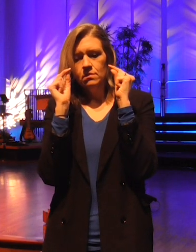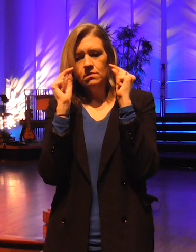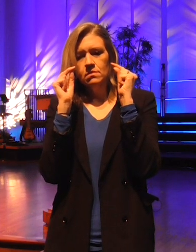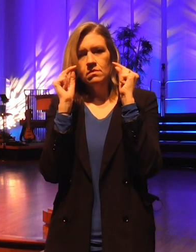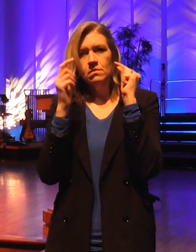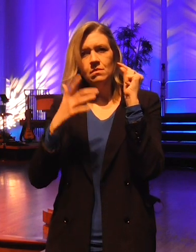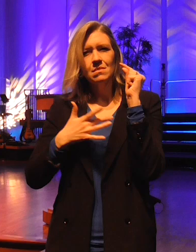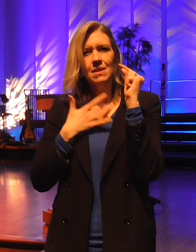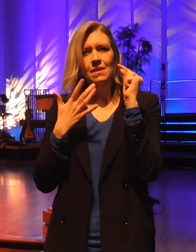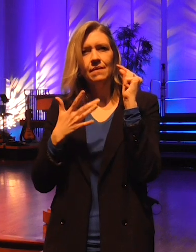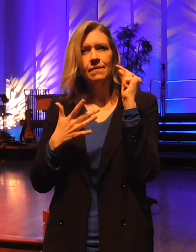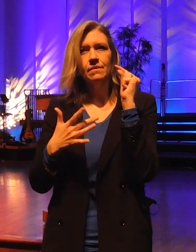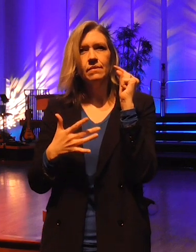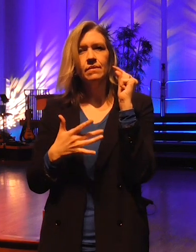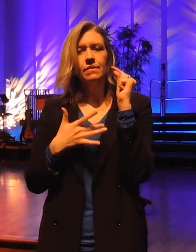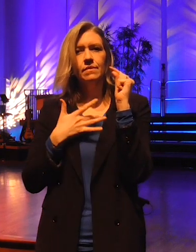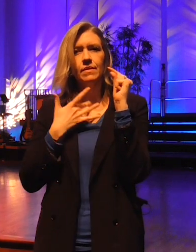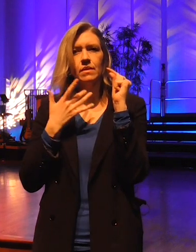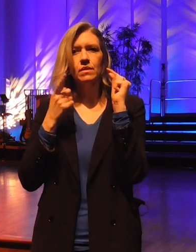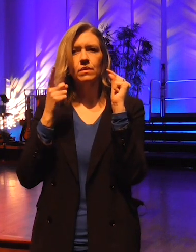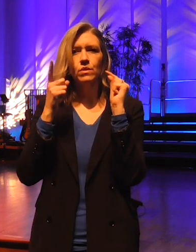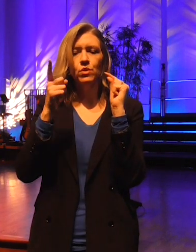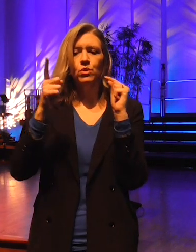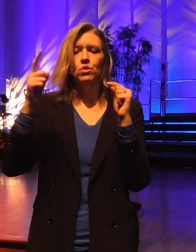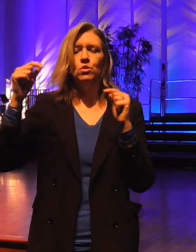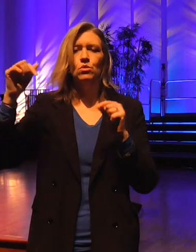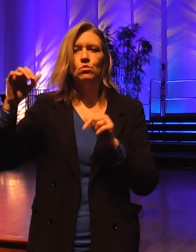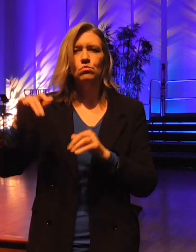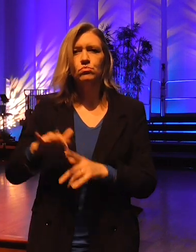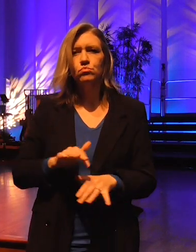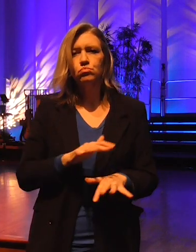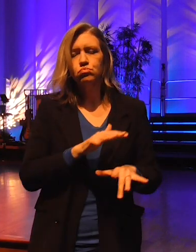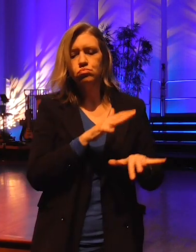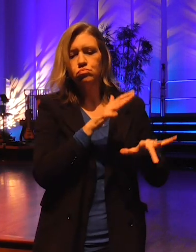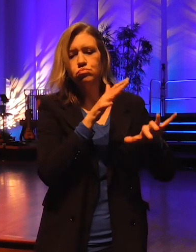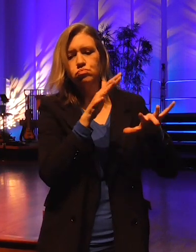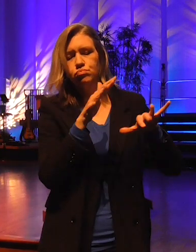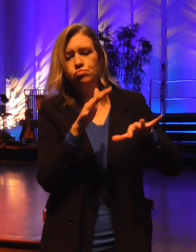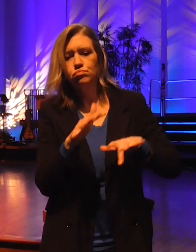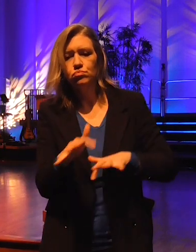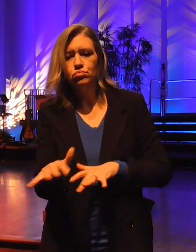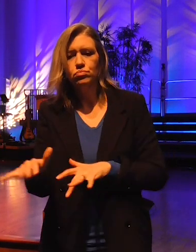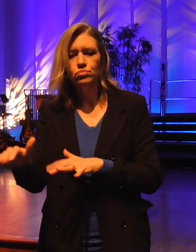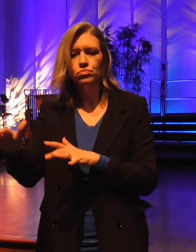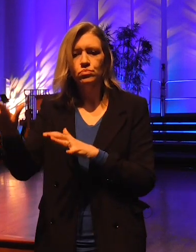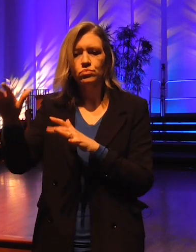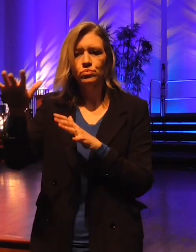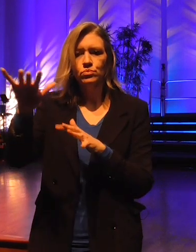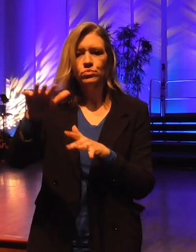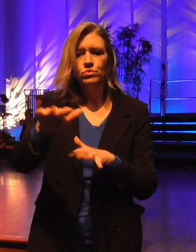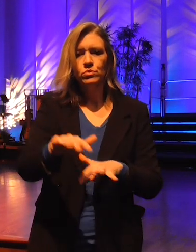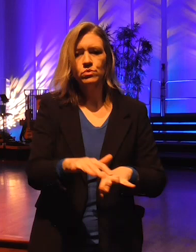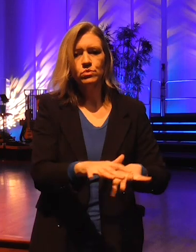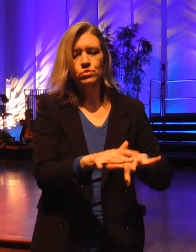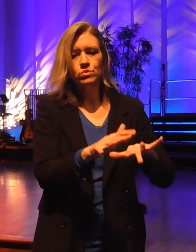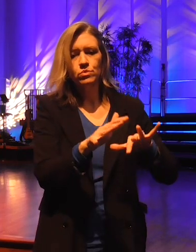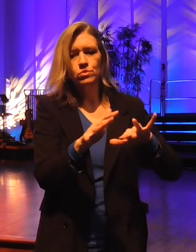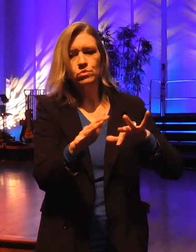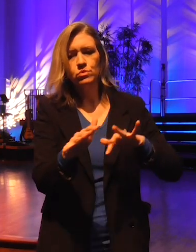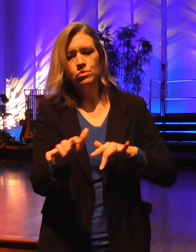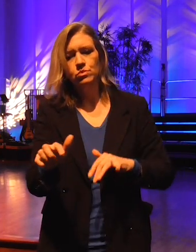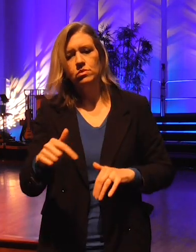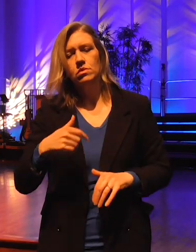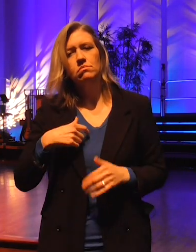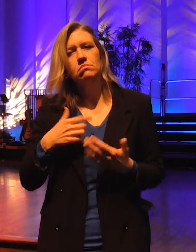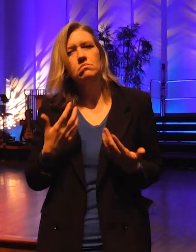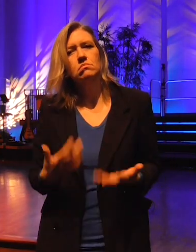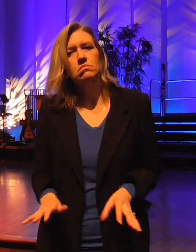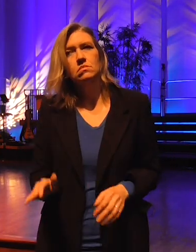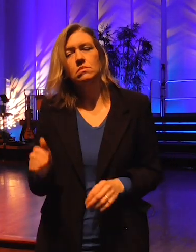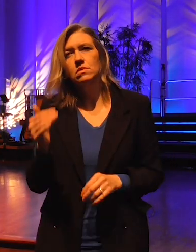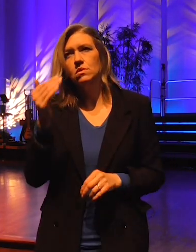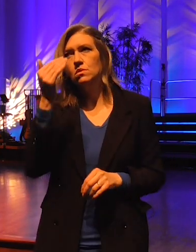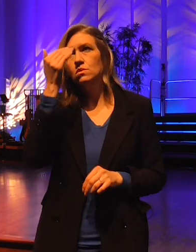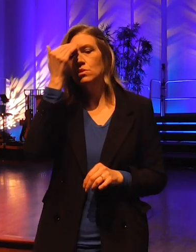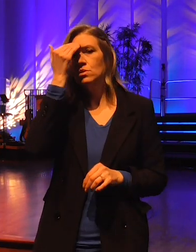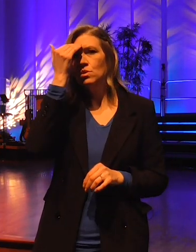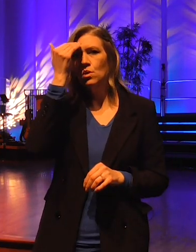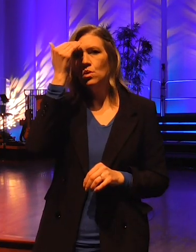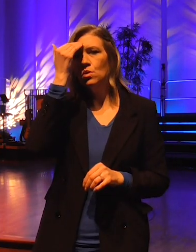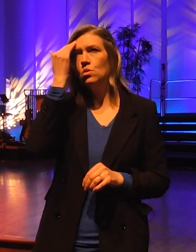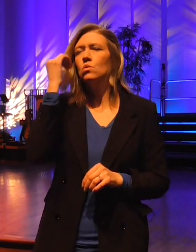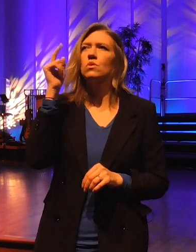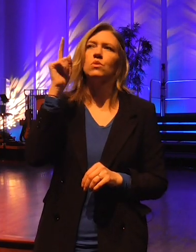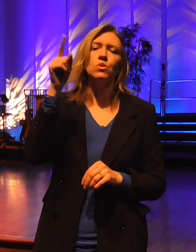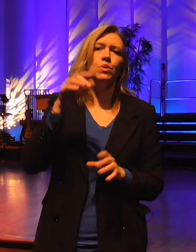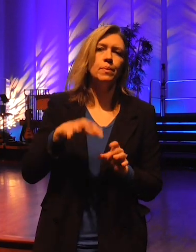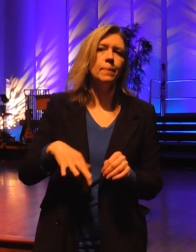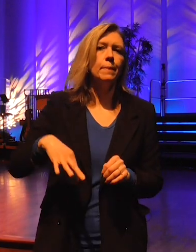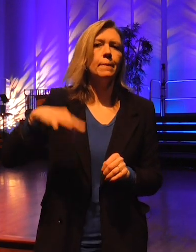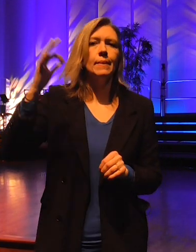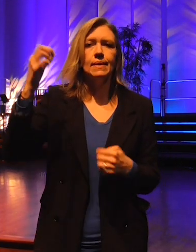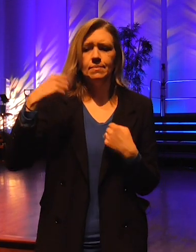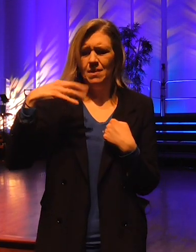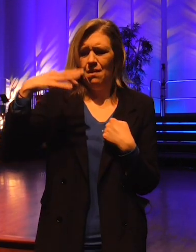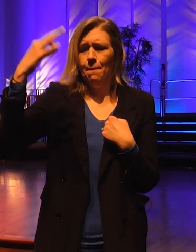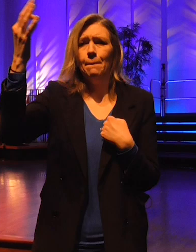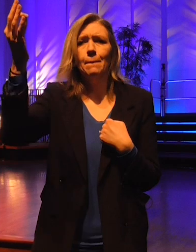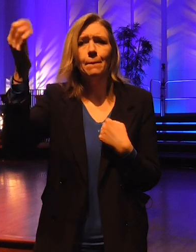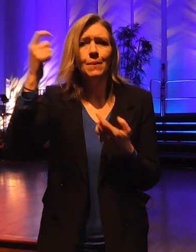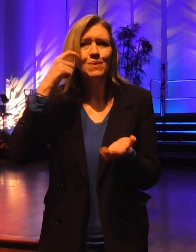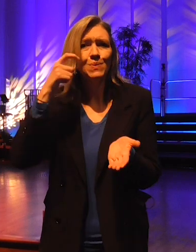rushing by I know that you've PID pied me up and noticed that I